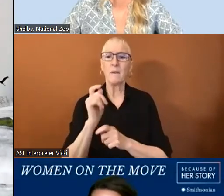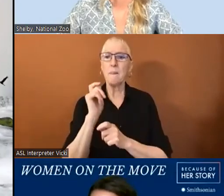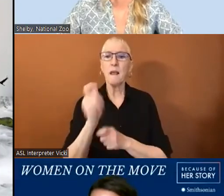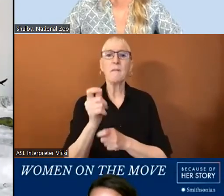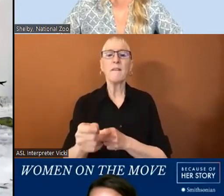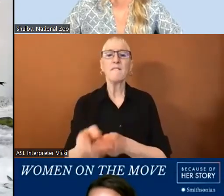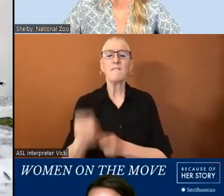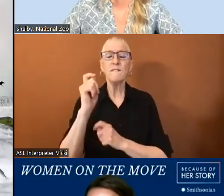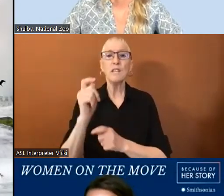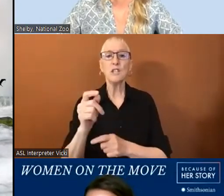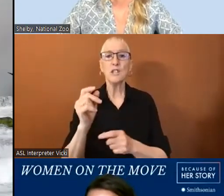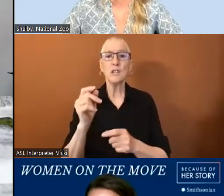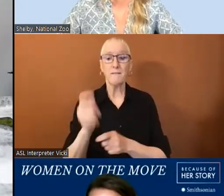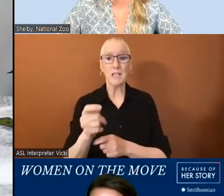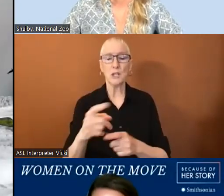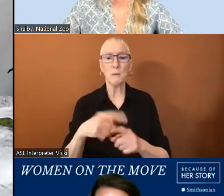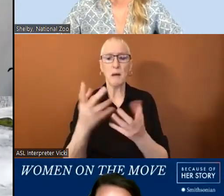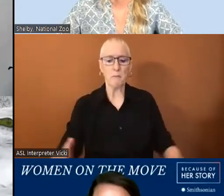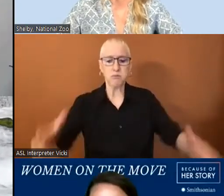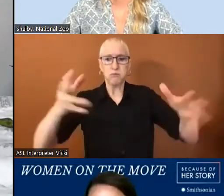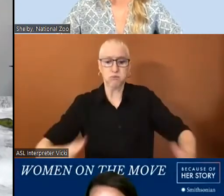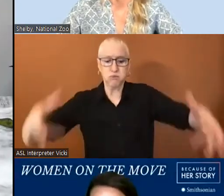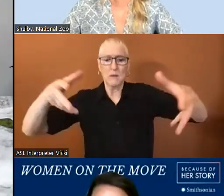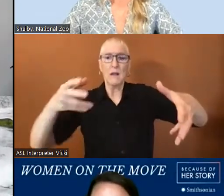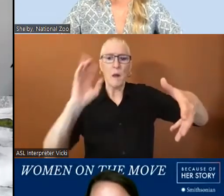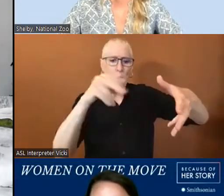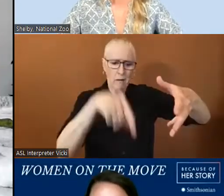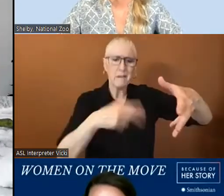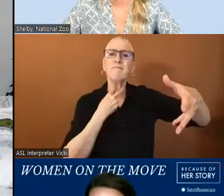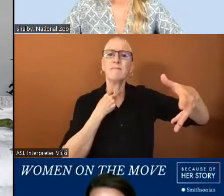or basically non-targeted fish when you're you know out fishing for say salmon or other